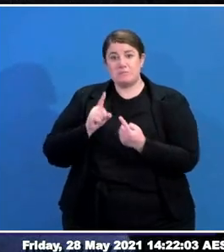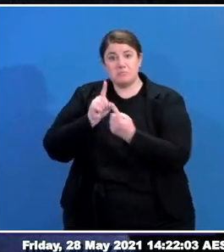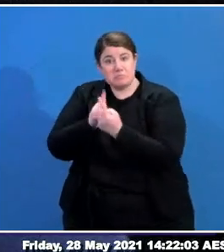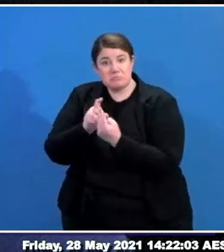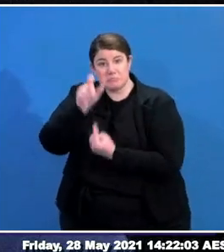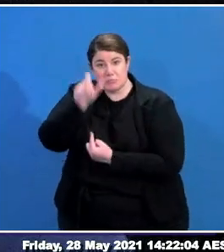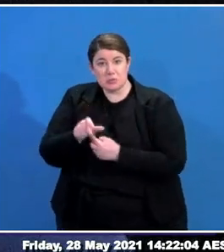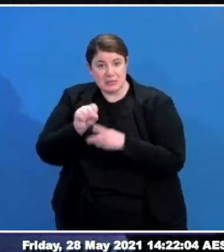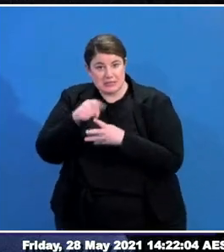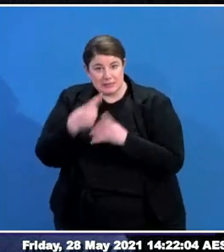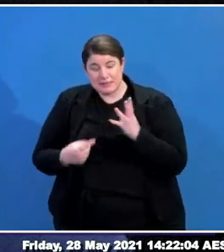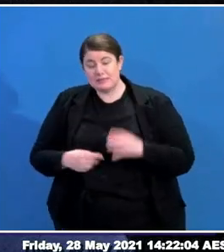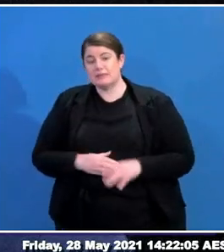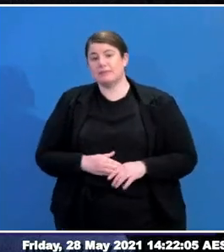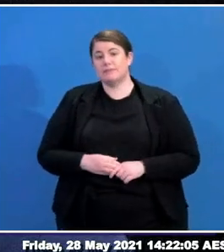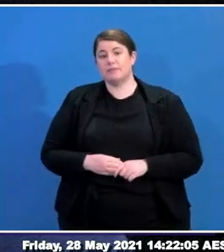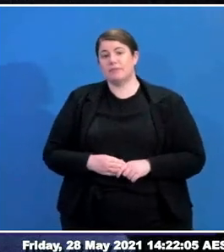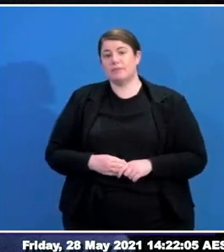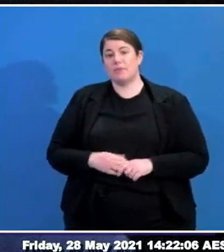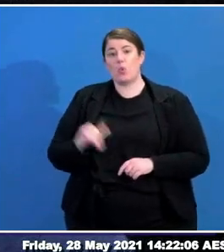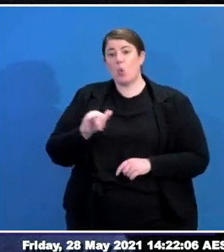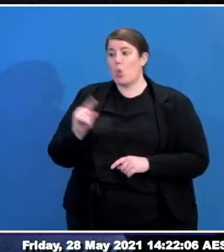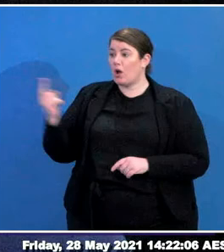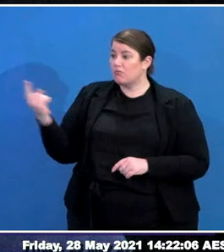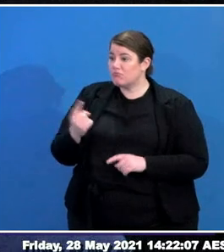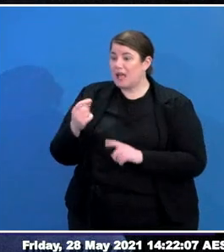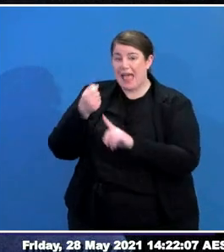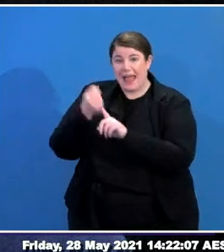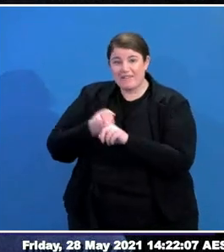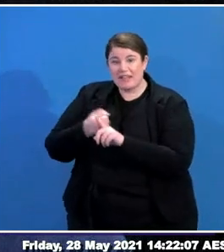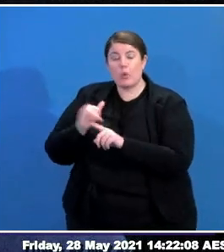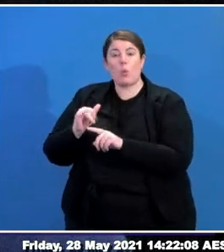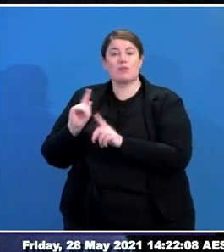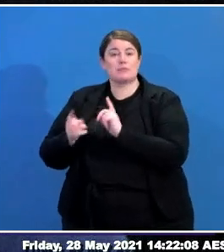There may also be direct involvement with an advocate or sometimes with family members.